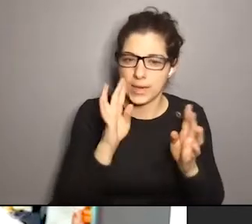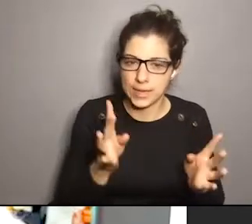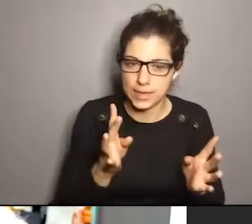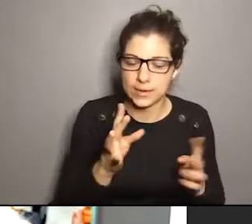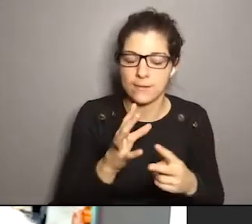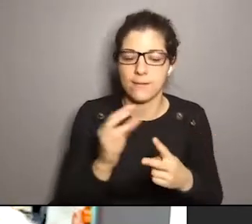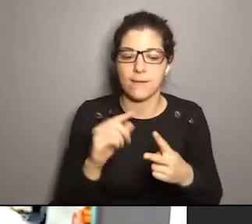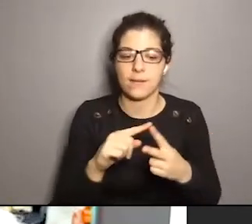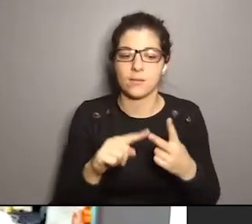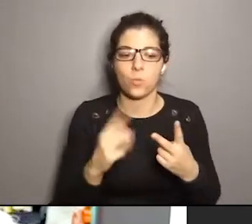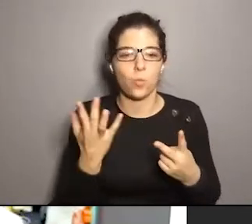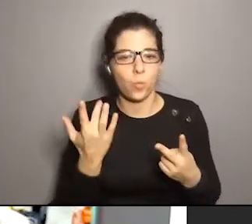and why did it originate?